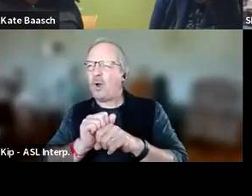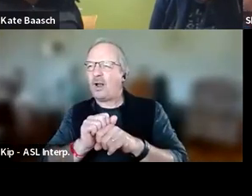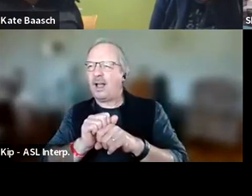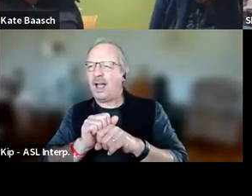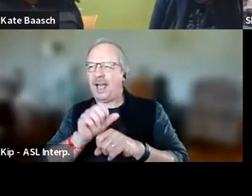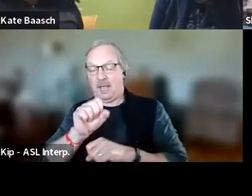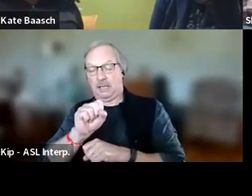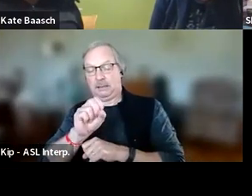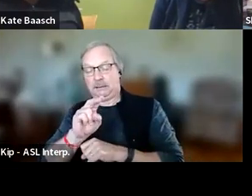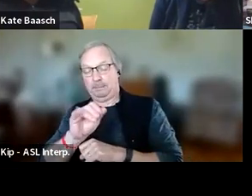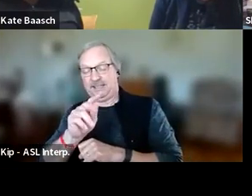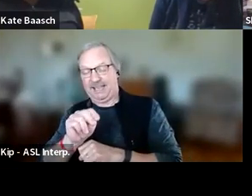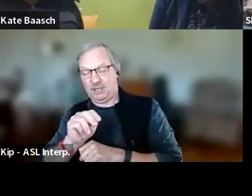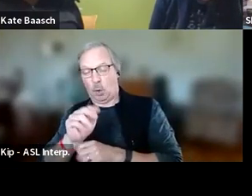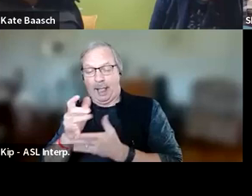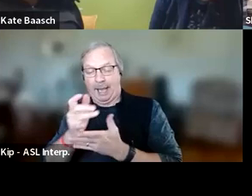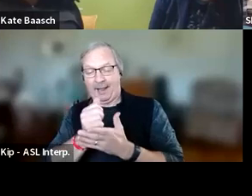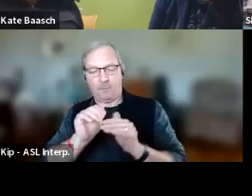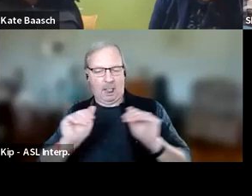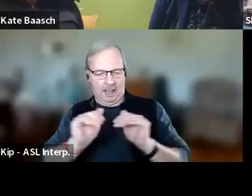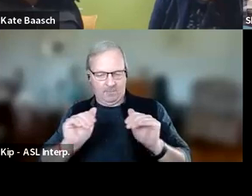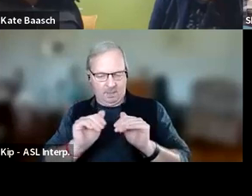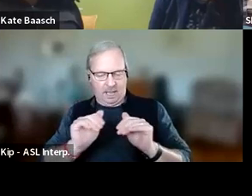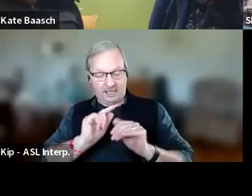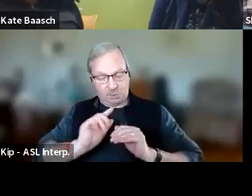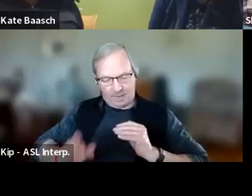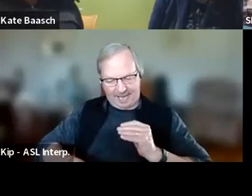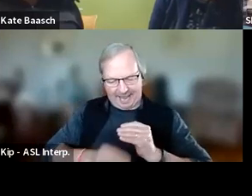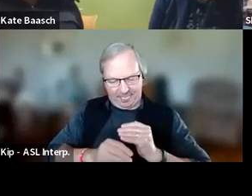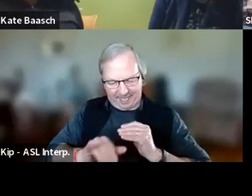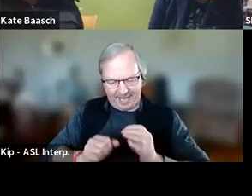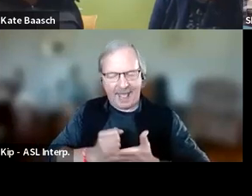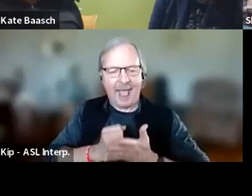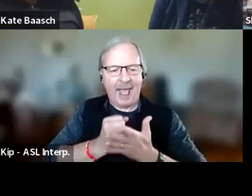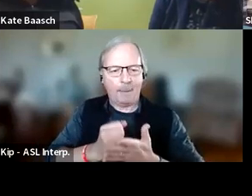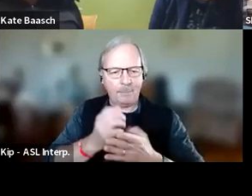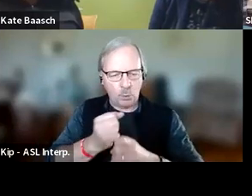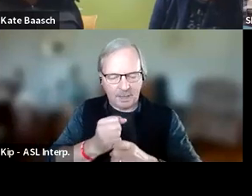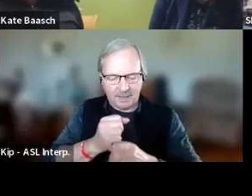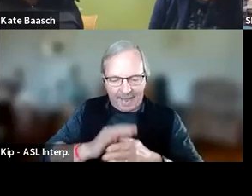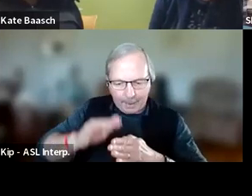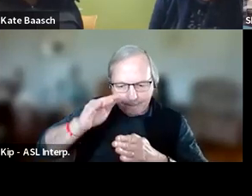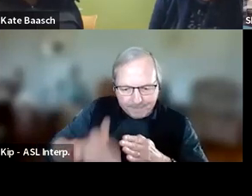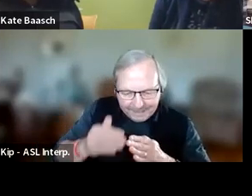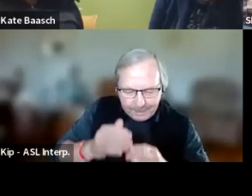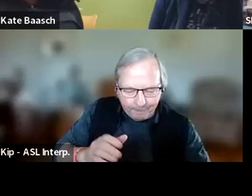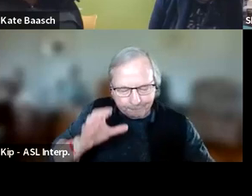So I just wanted to add that because I think that helps when you get that complete picture, not just stopping it,